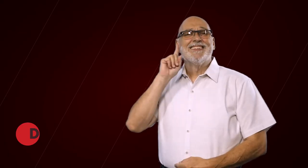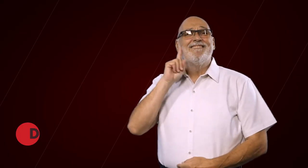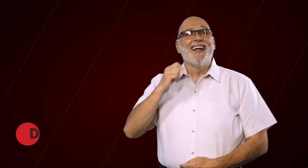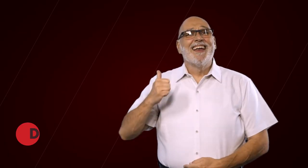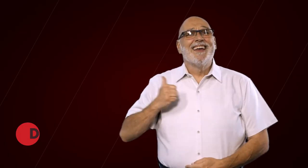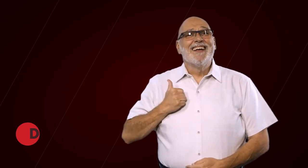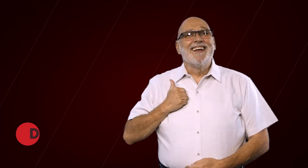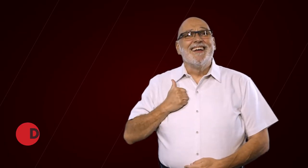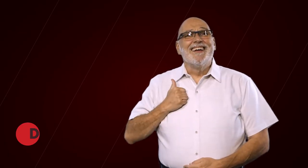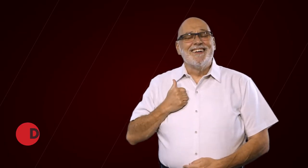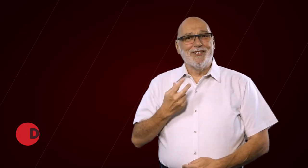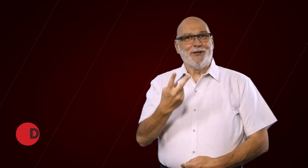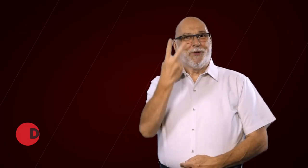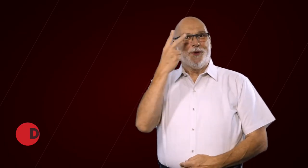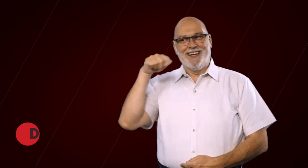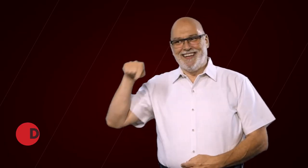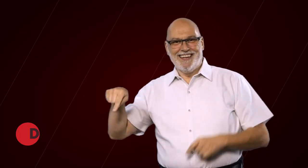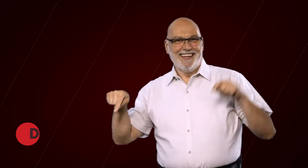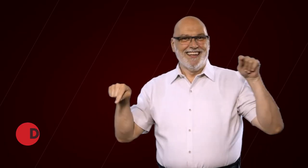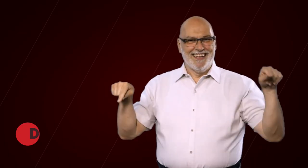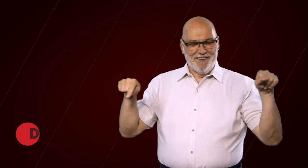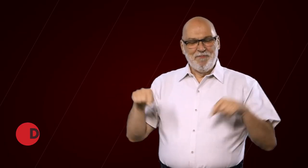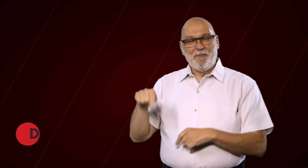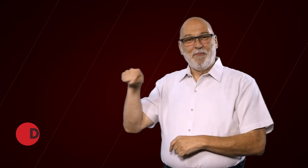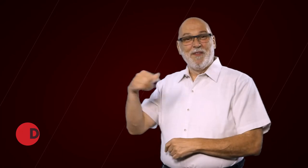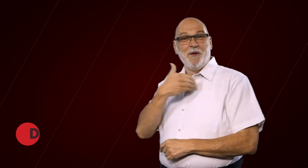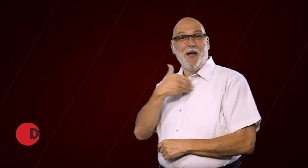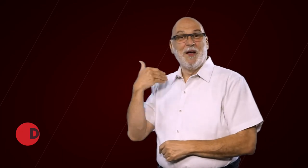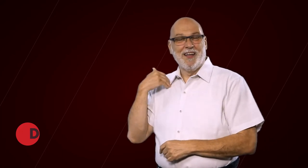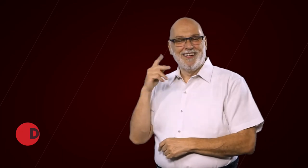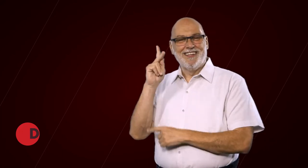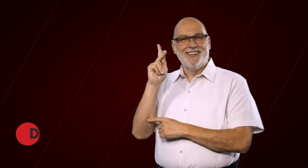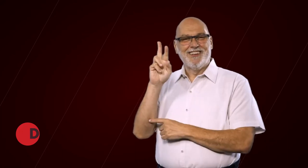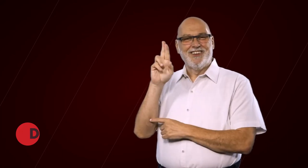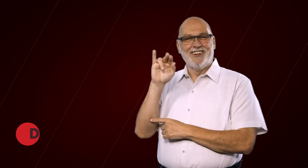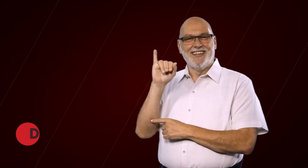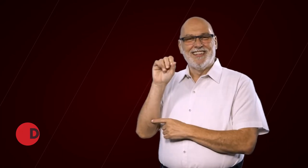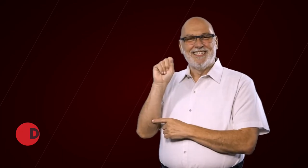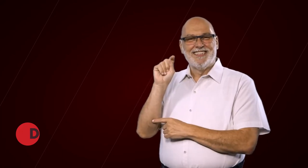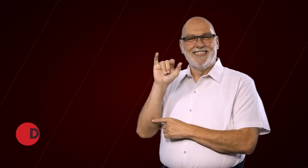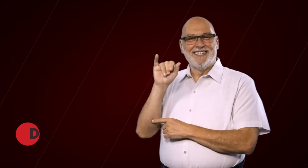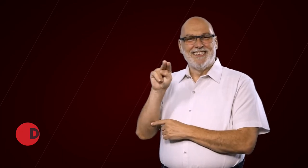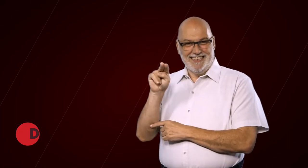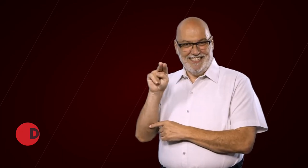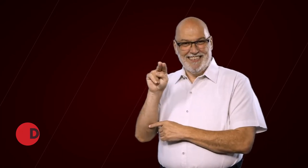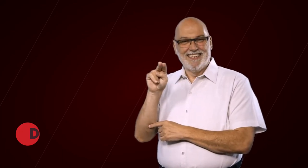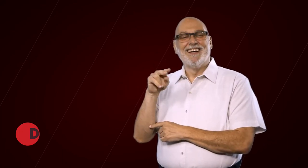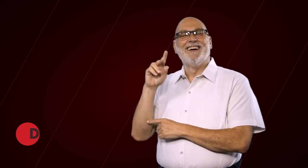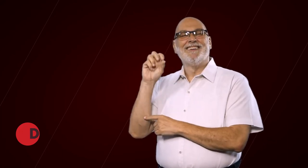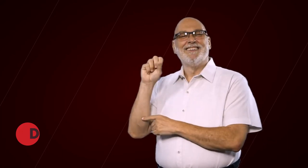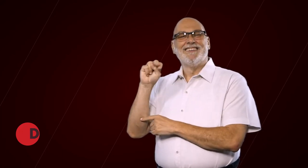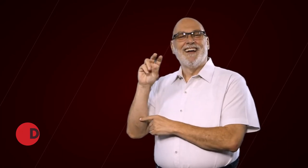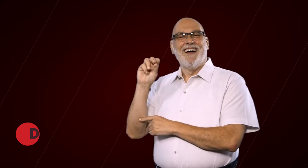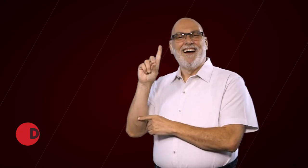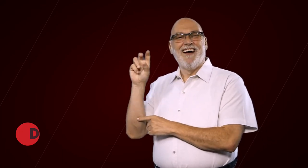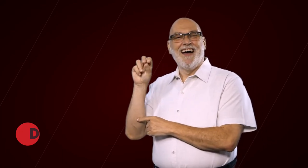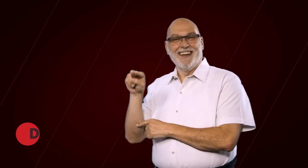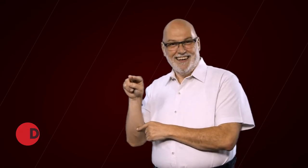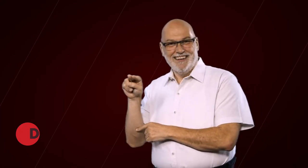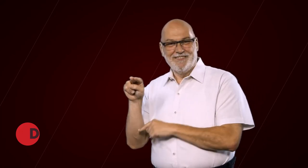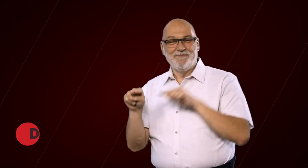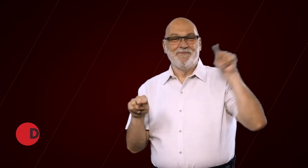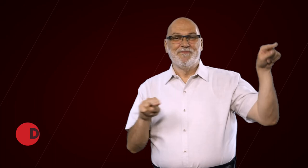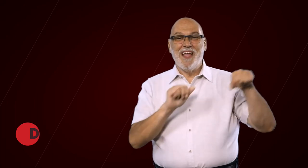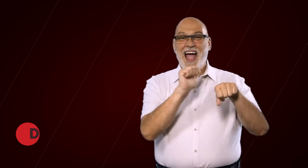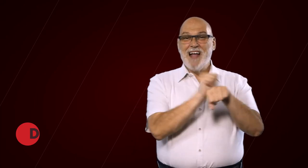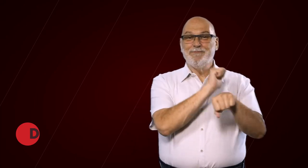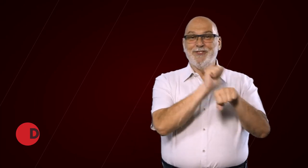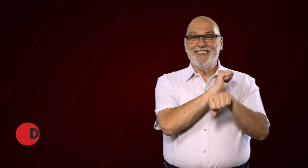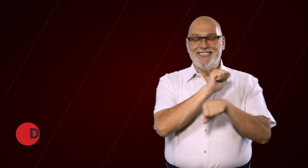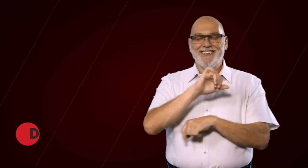[Anselmo]: Deaf Canadians Kristin Snoddon in Toronto and Joanne